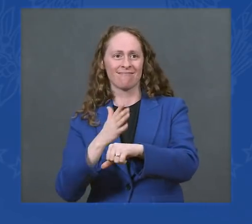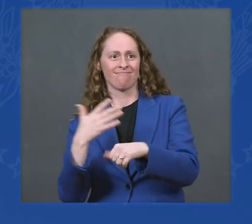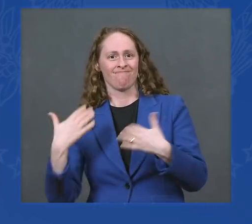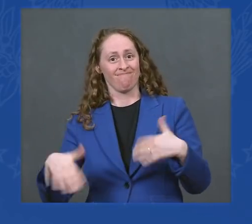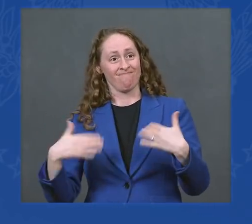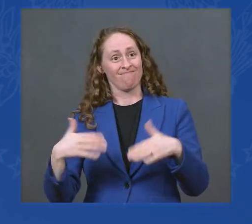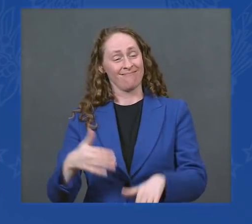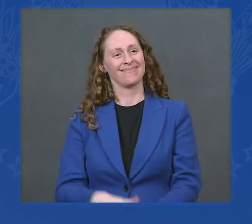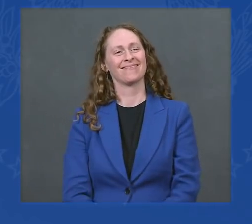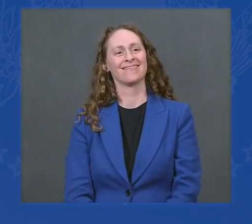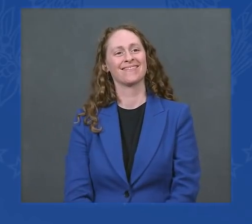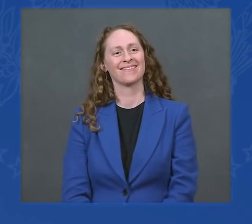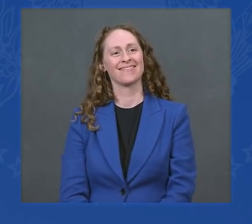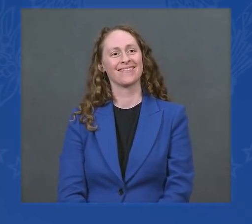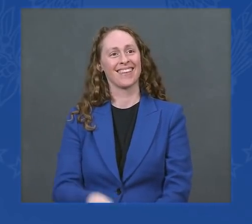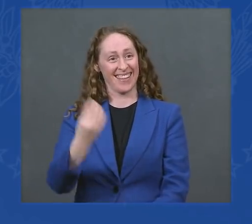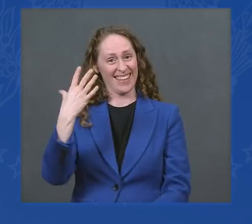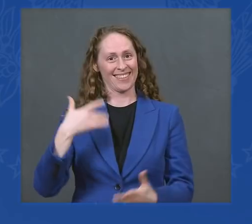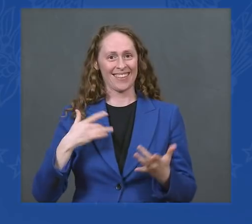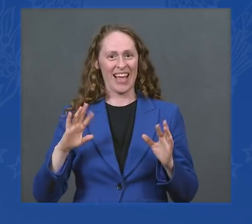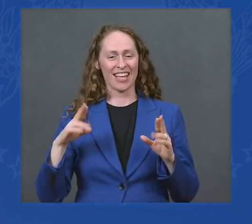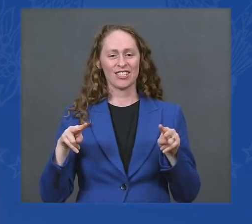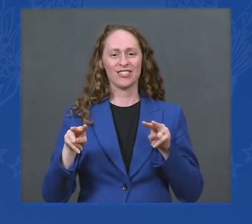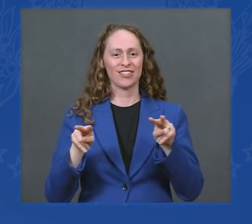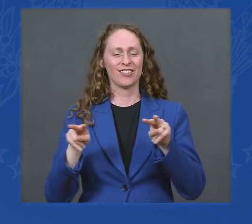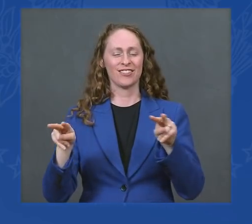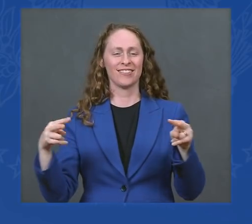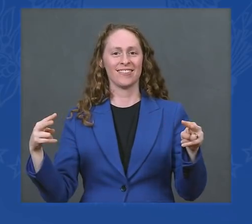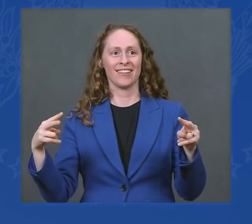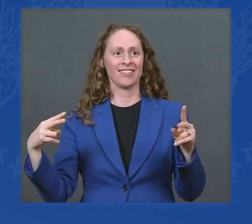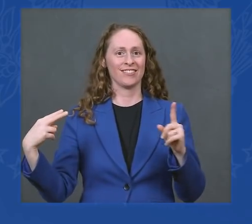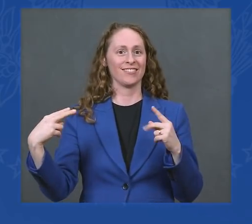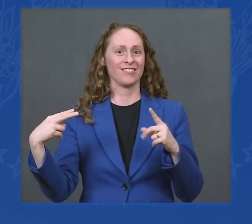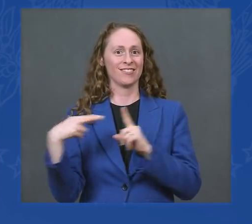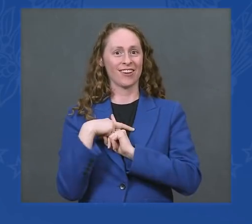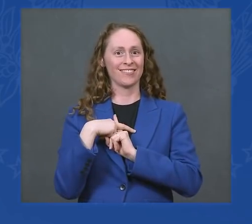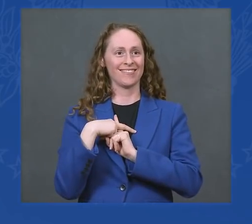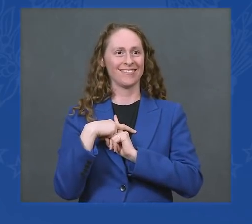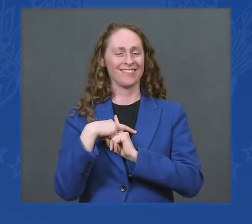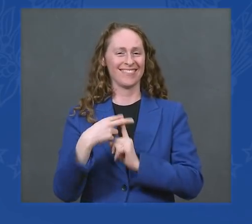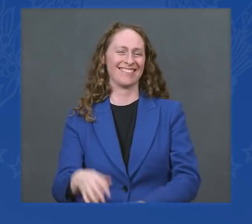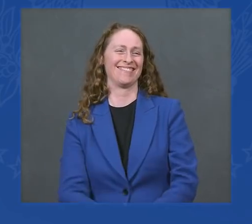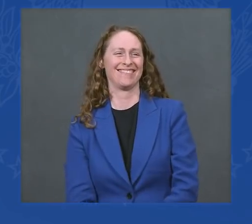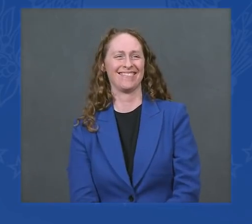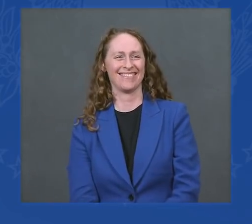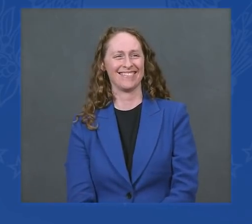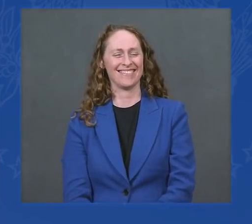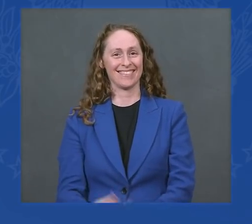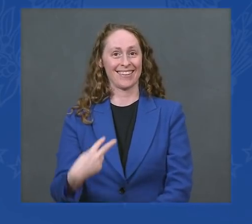All right. All right. That was a joke. And we're here to celebrate because we know